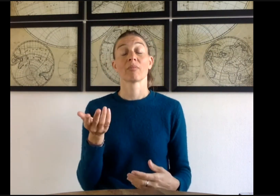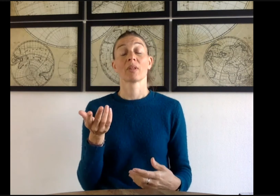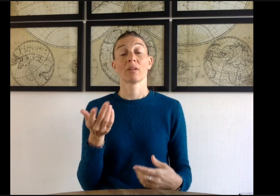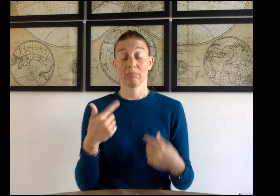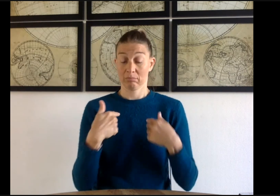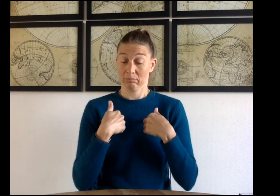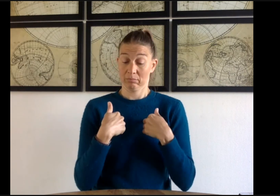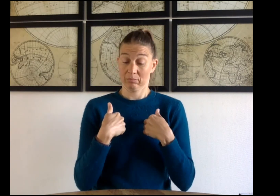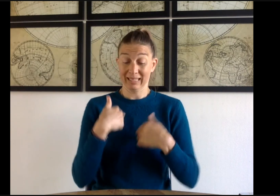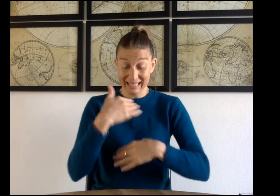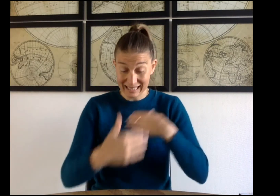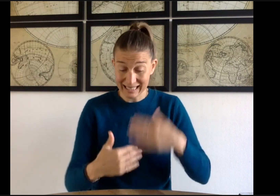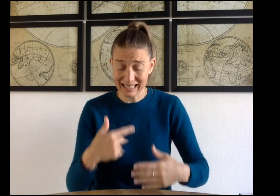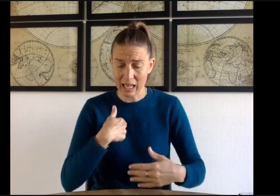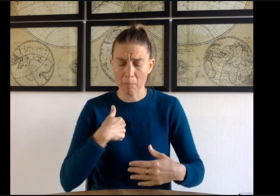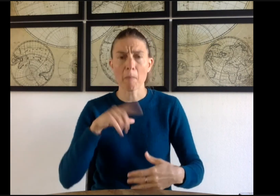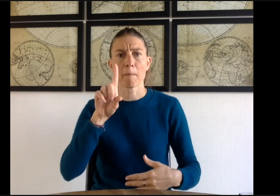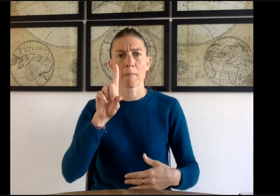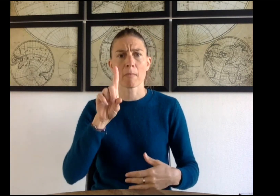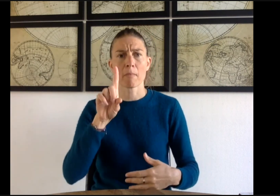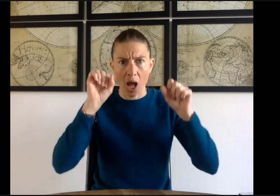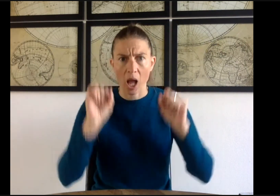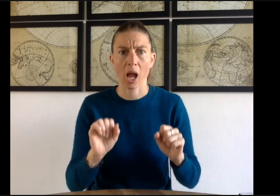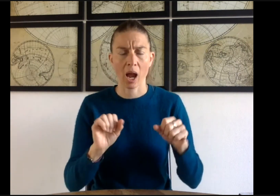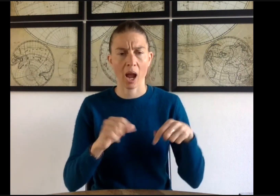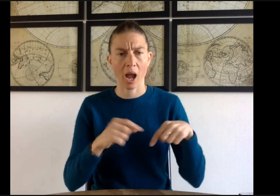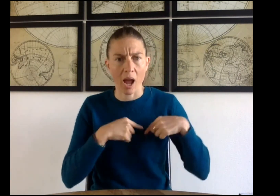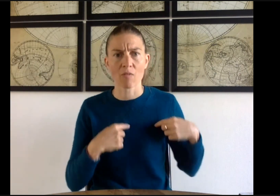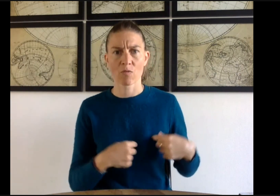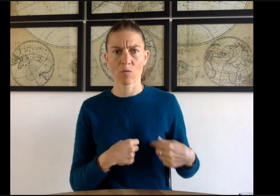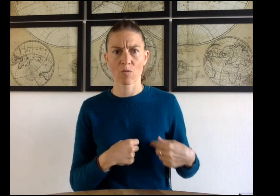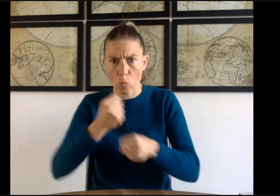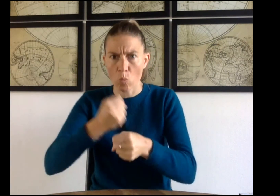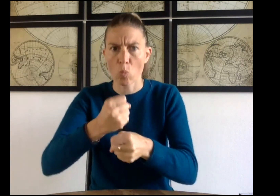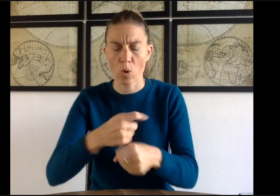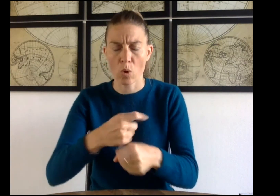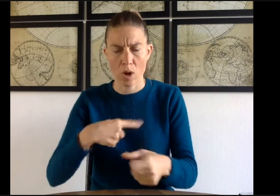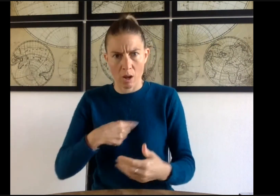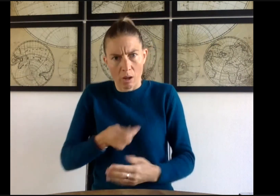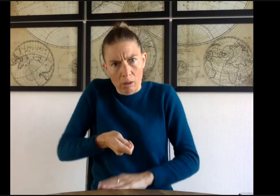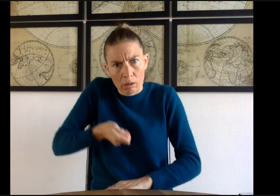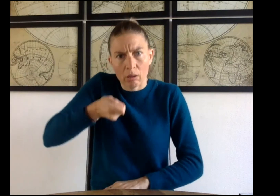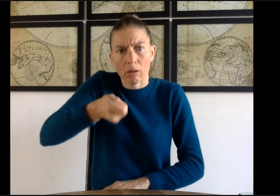This competitive society of today where everything needs to be done